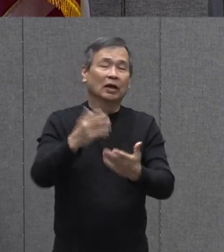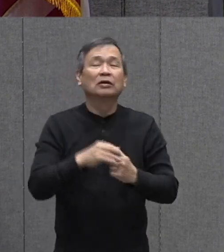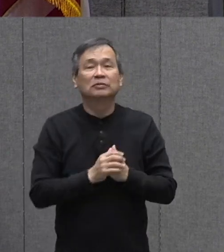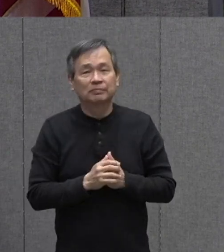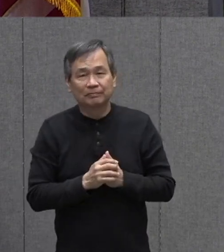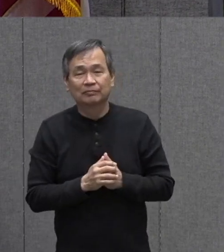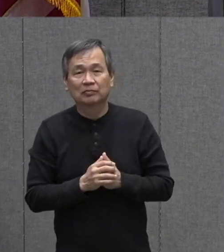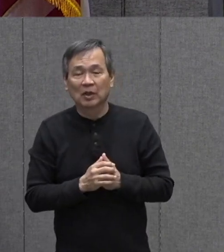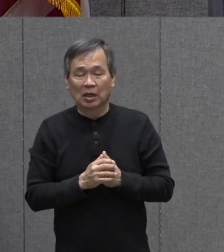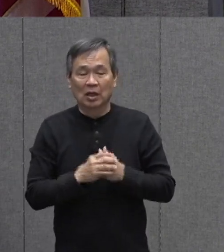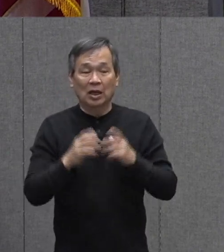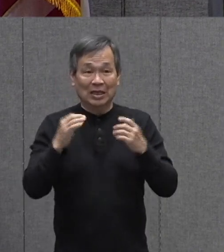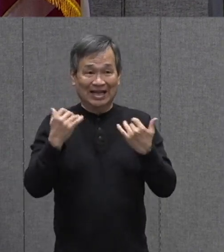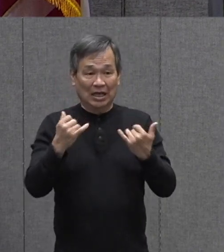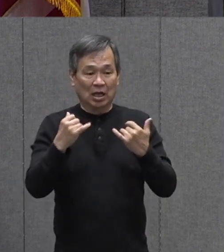as another thing that's truly special.